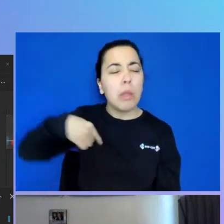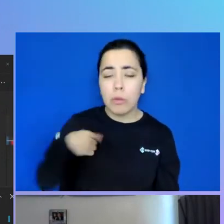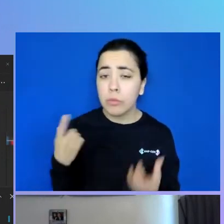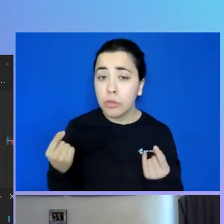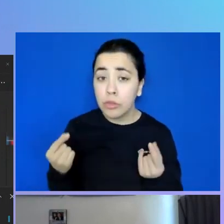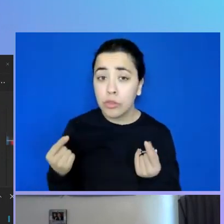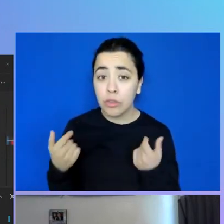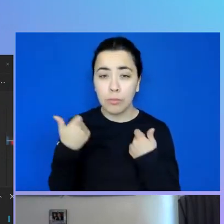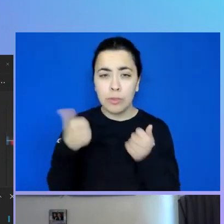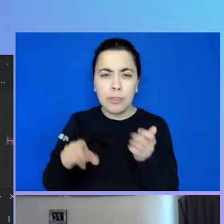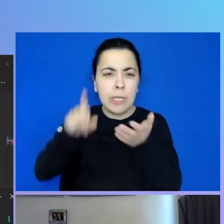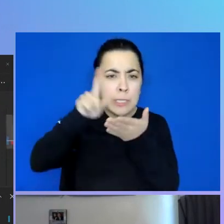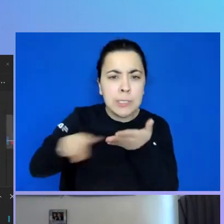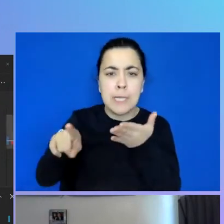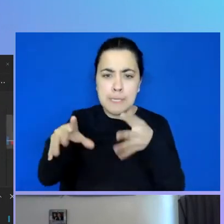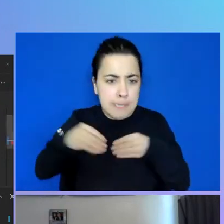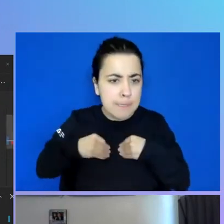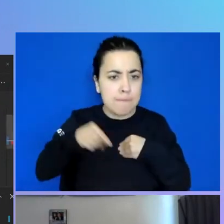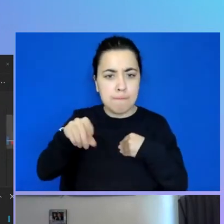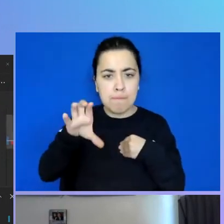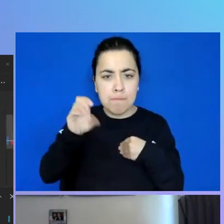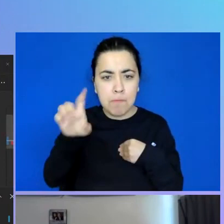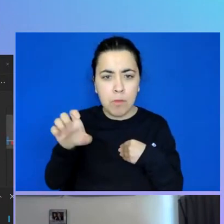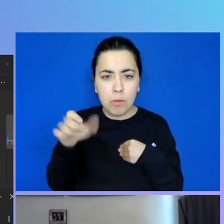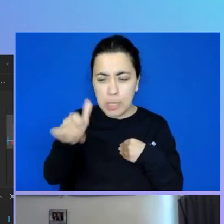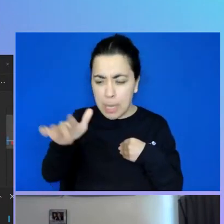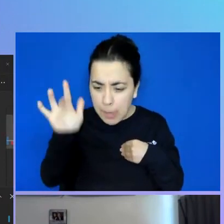to check in this code. I'll try to push this code into my